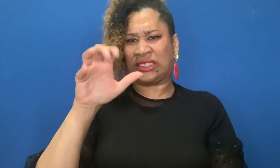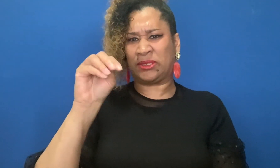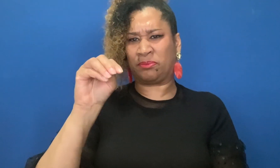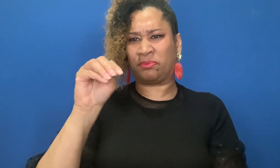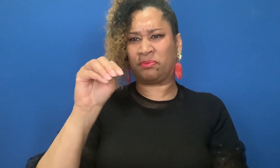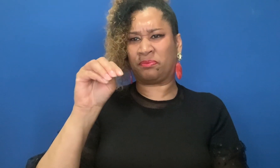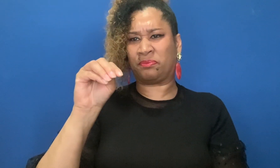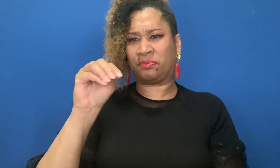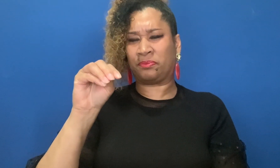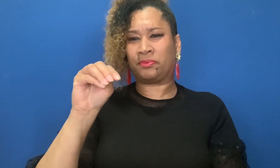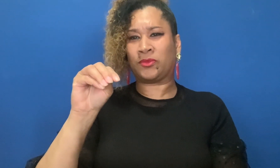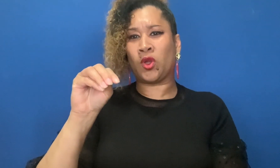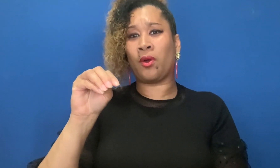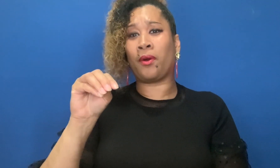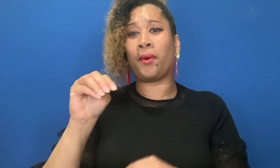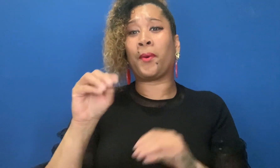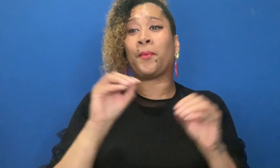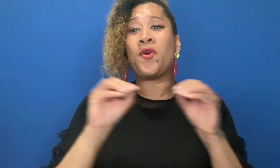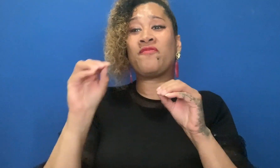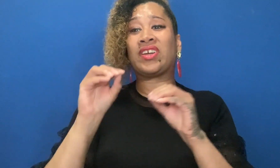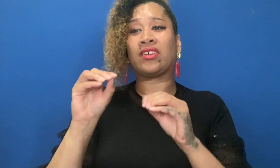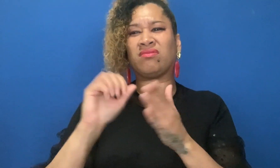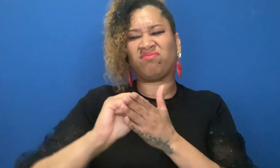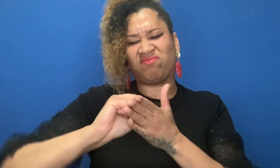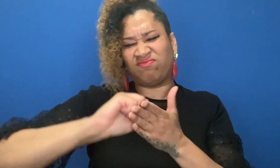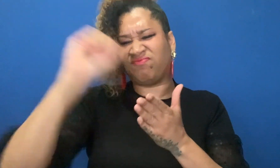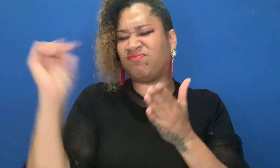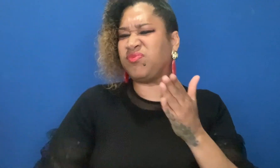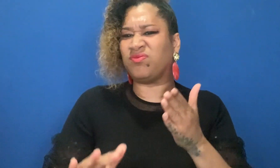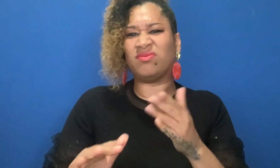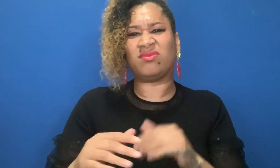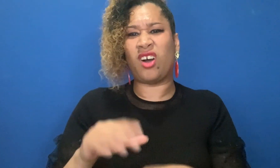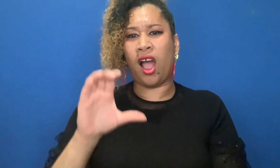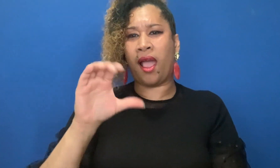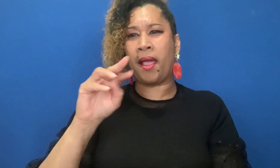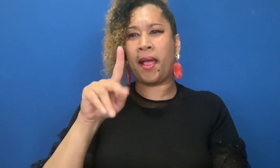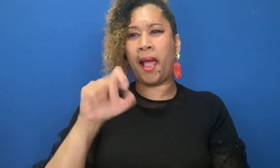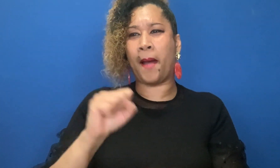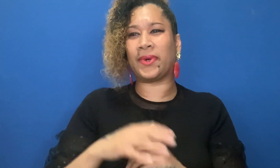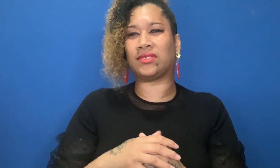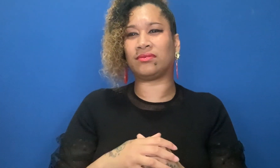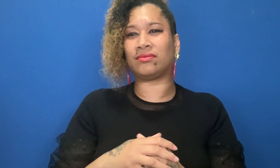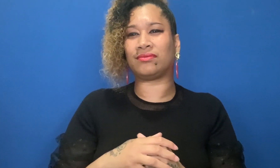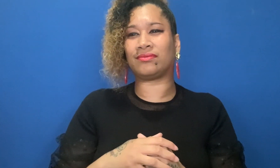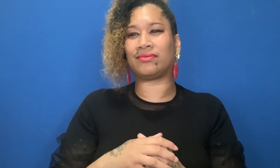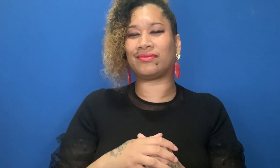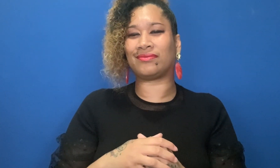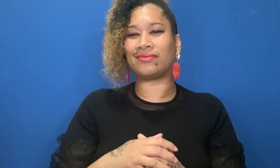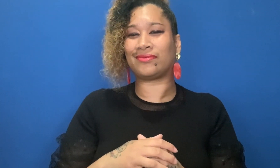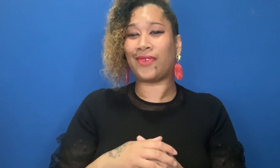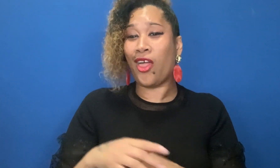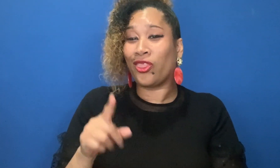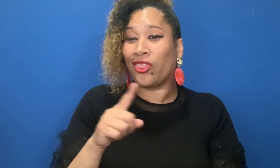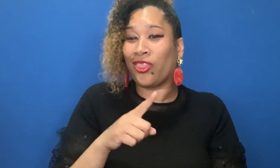to see racism and those monuments removed on campus.